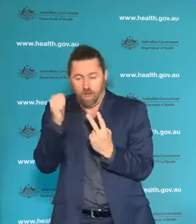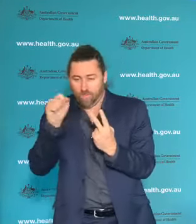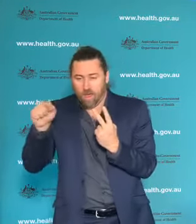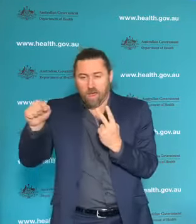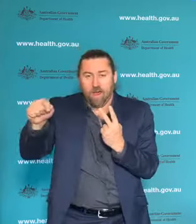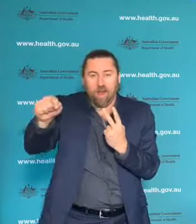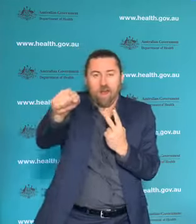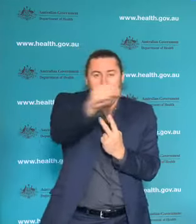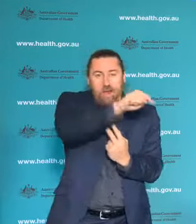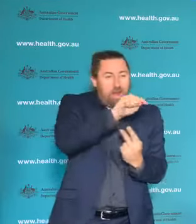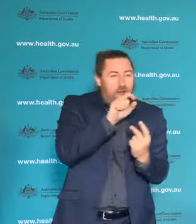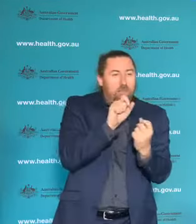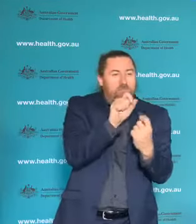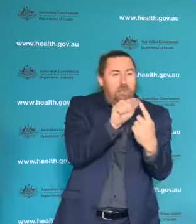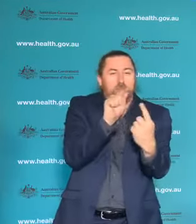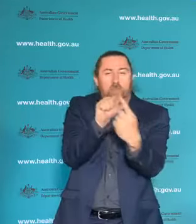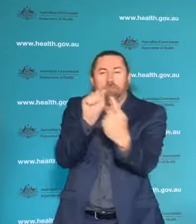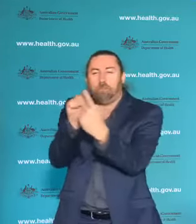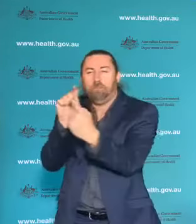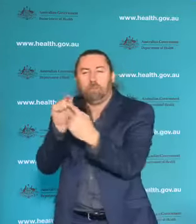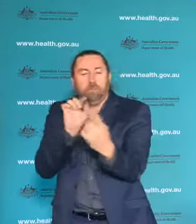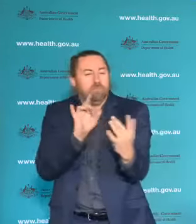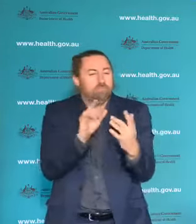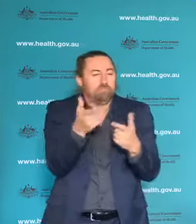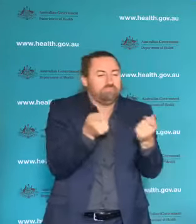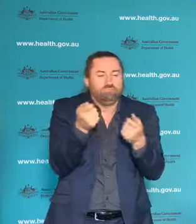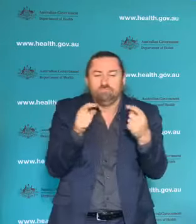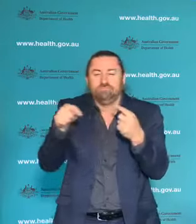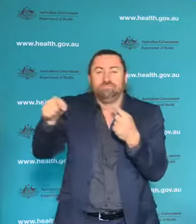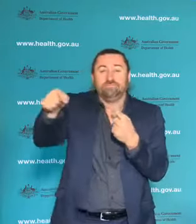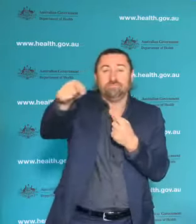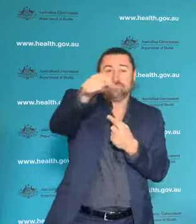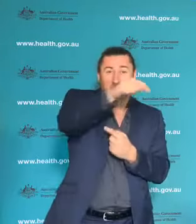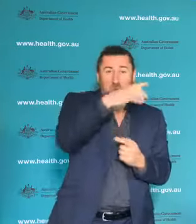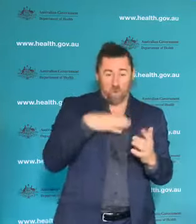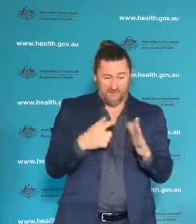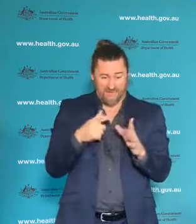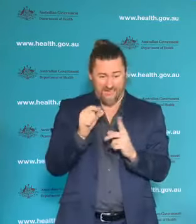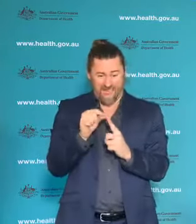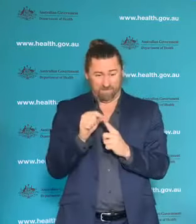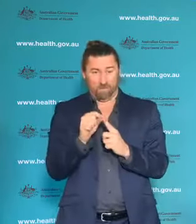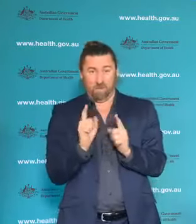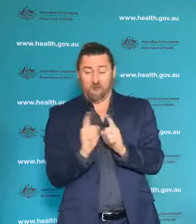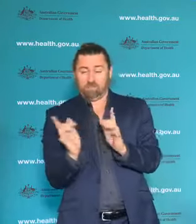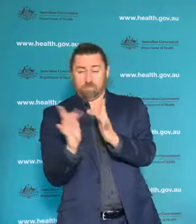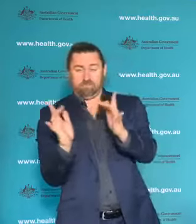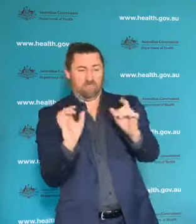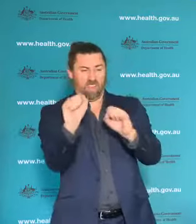as a result of the contacts which were picked up through the use of the app, whether this is a milestone